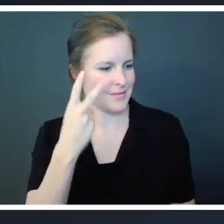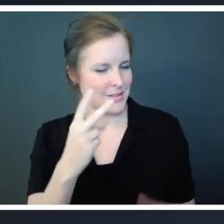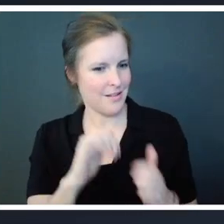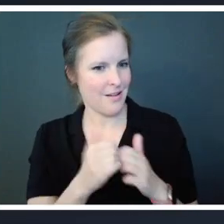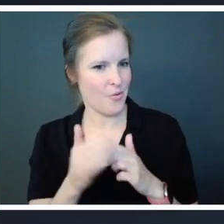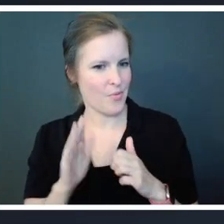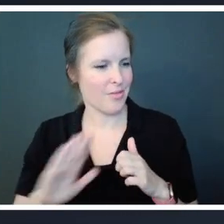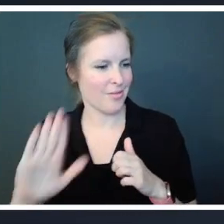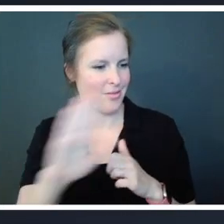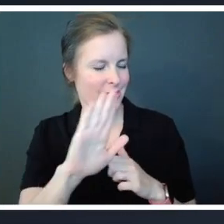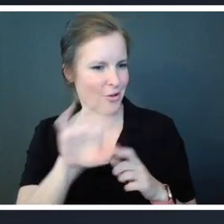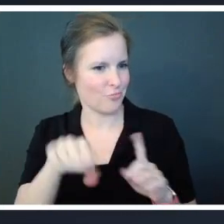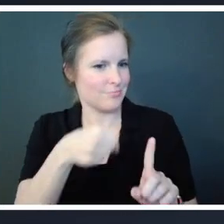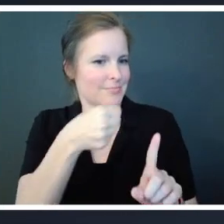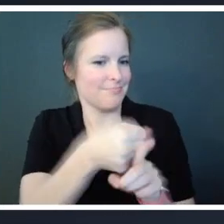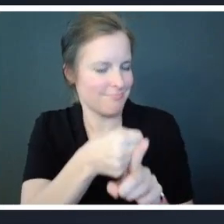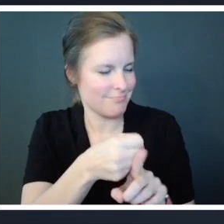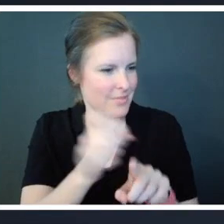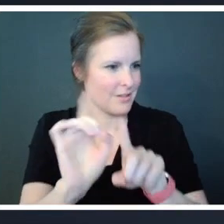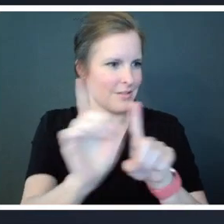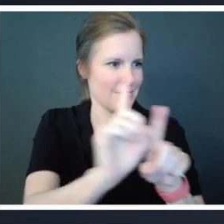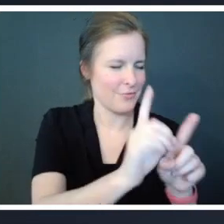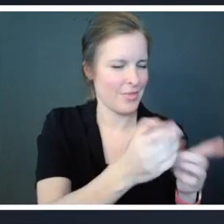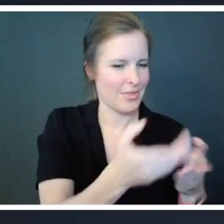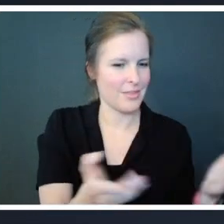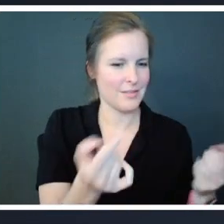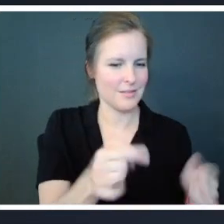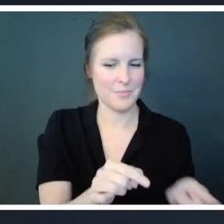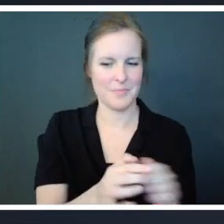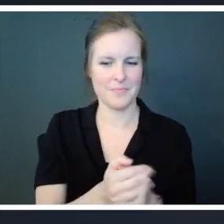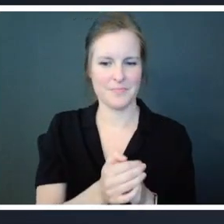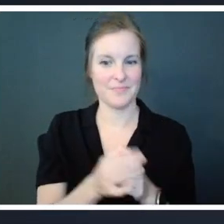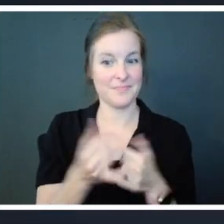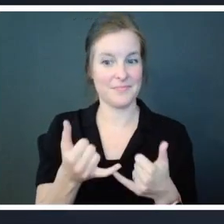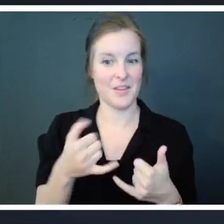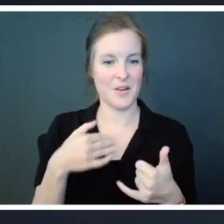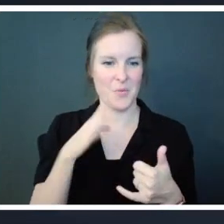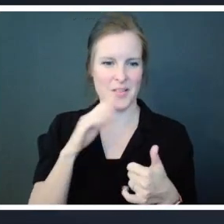And so, now I will ask my colleagues to come back on the screen as we tie these